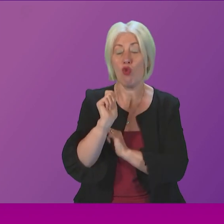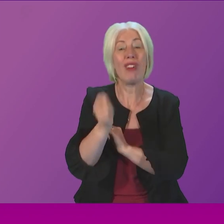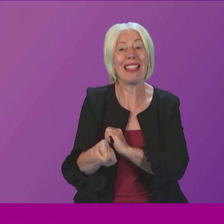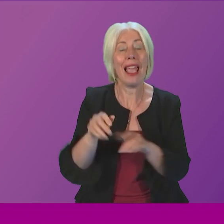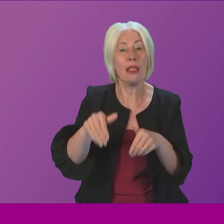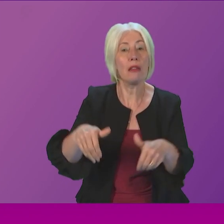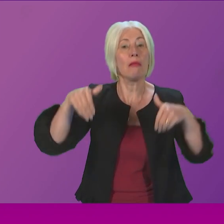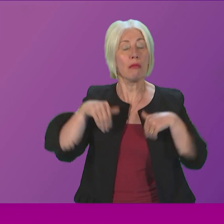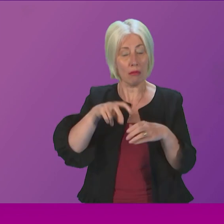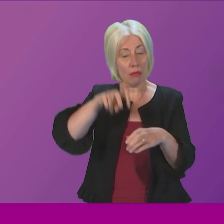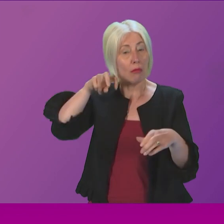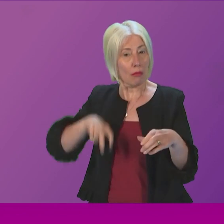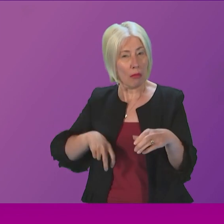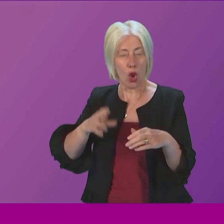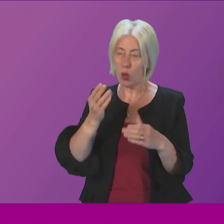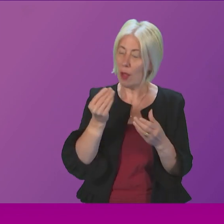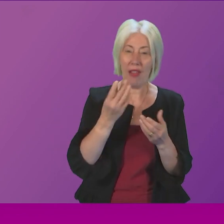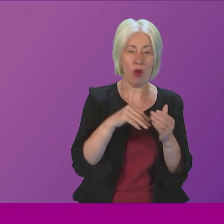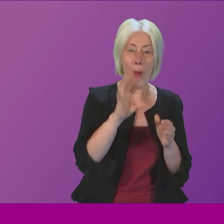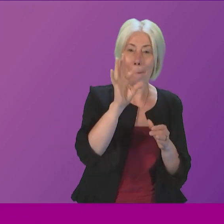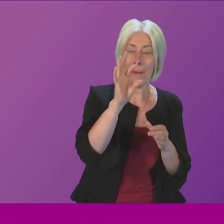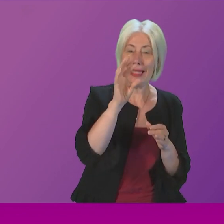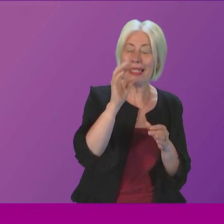Something happened between Monday afternoon, when Jim Fairlie, as a back-bench MSP, was